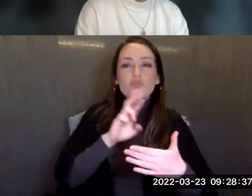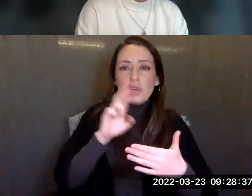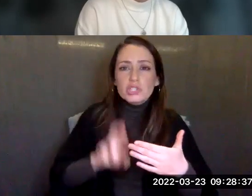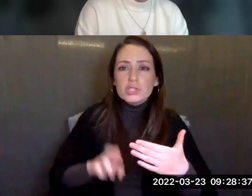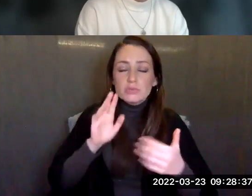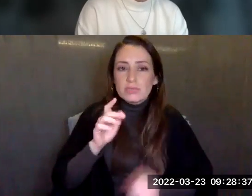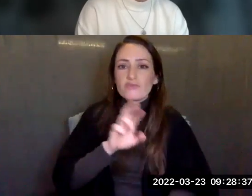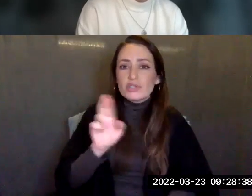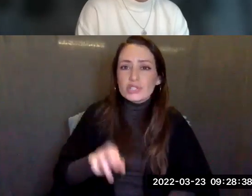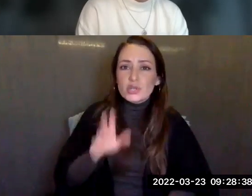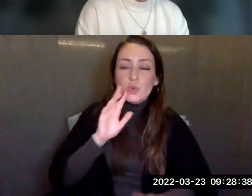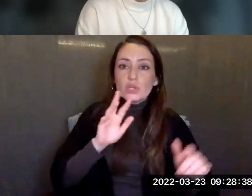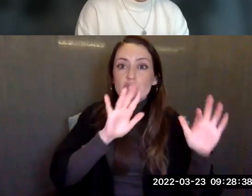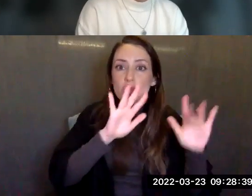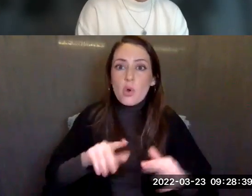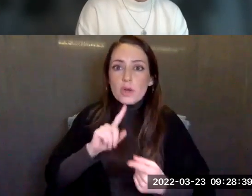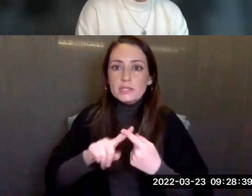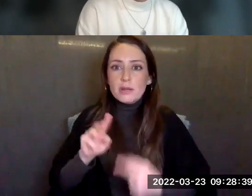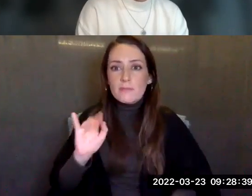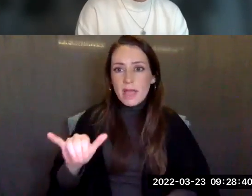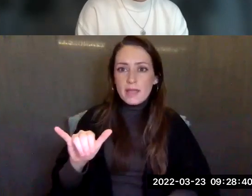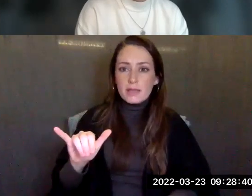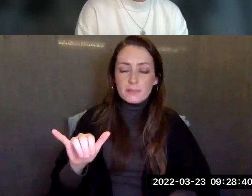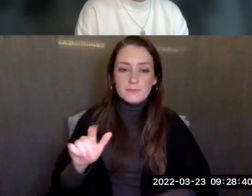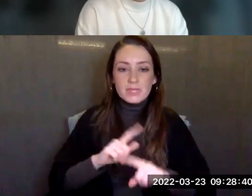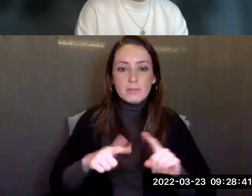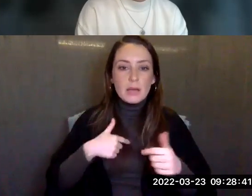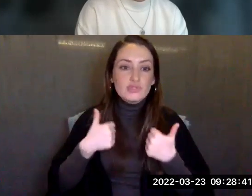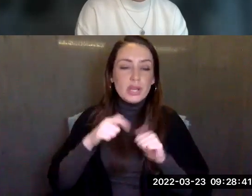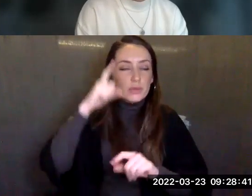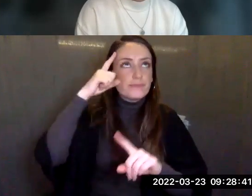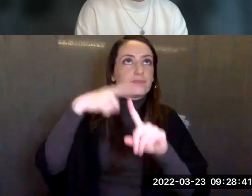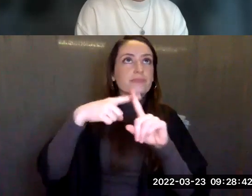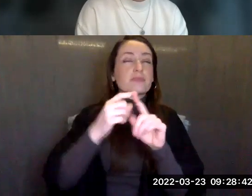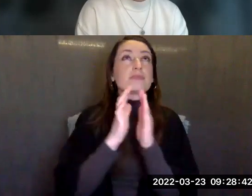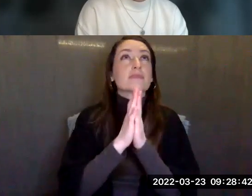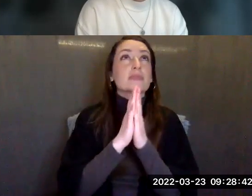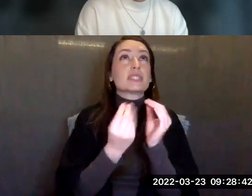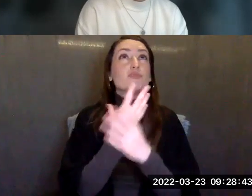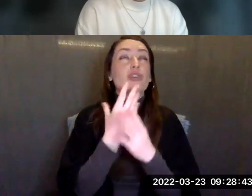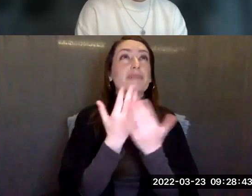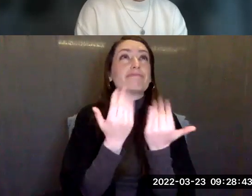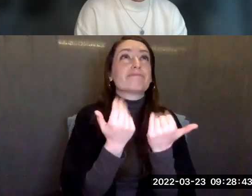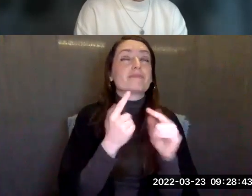But I was trying to be positive, and I thought I could manifest Spring getting here quicker did not happen.